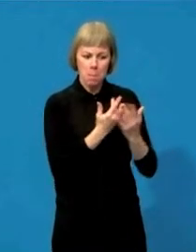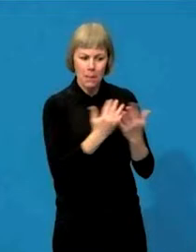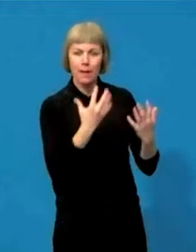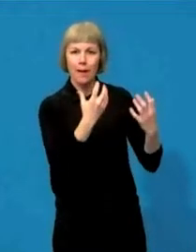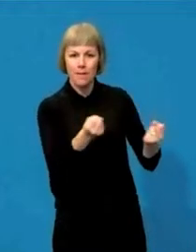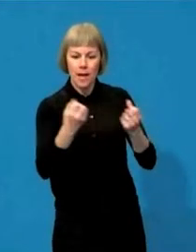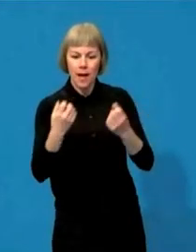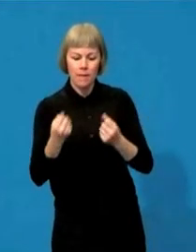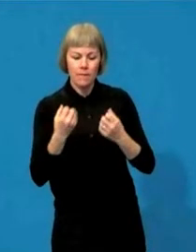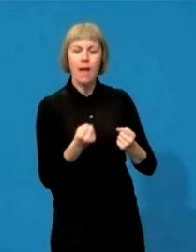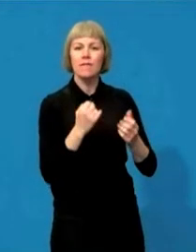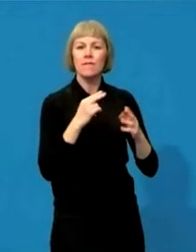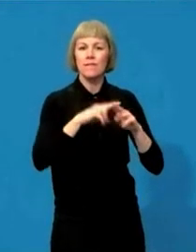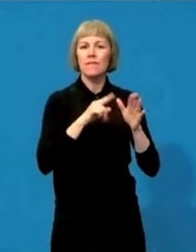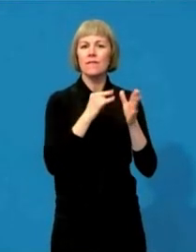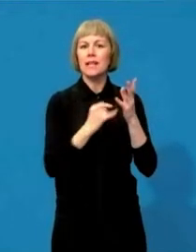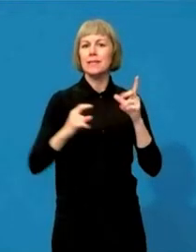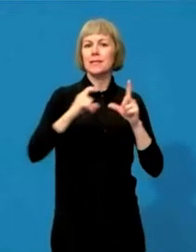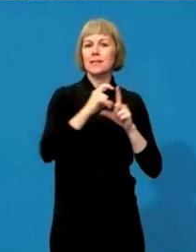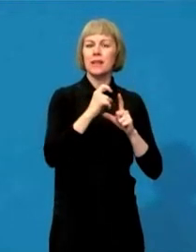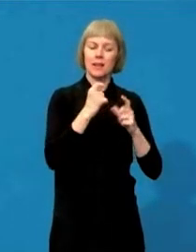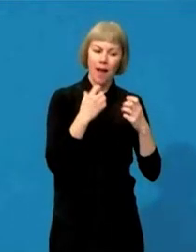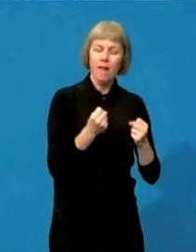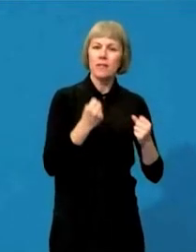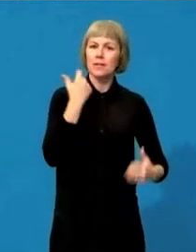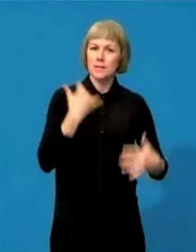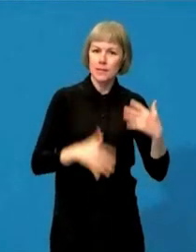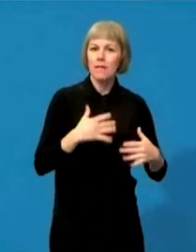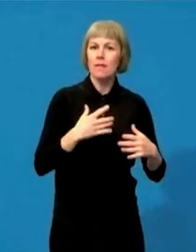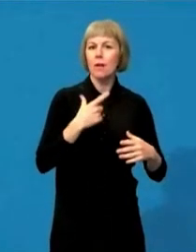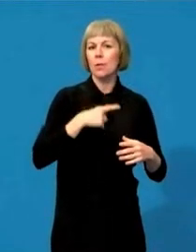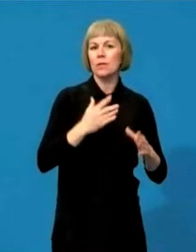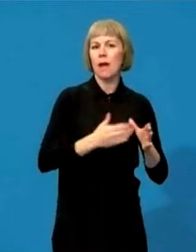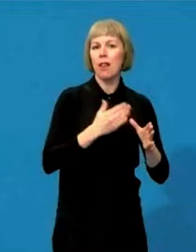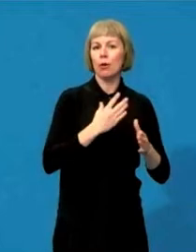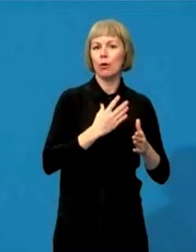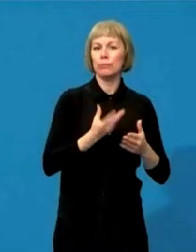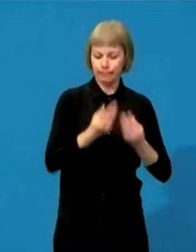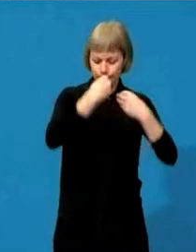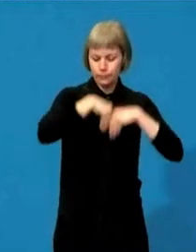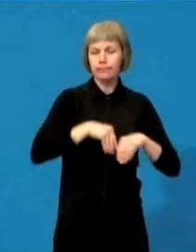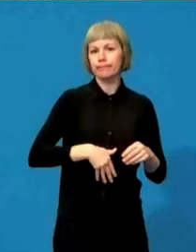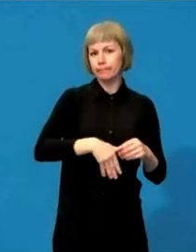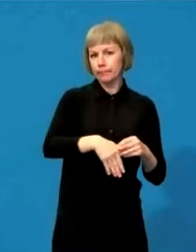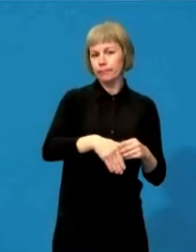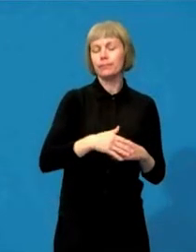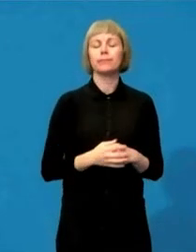particular condition or disorder. So from early 2000s, you started to self-educate in relation to this